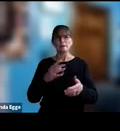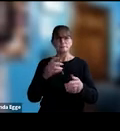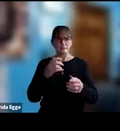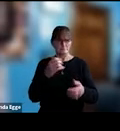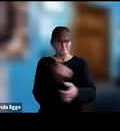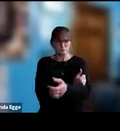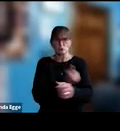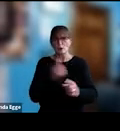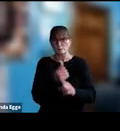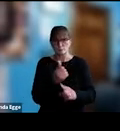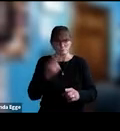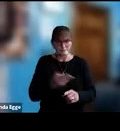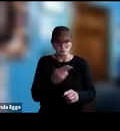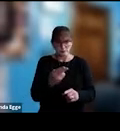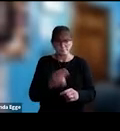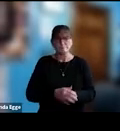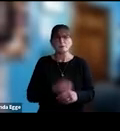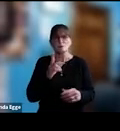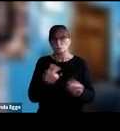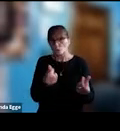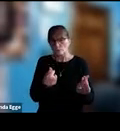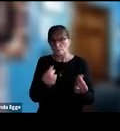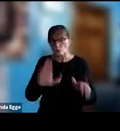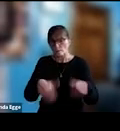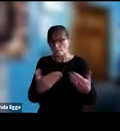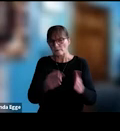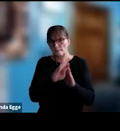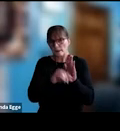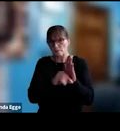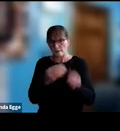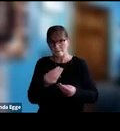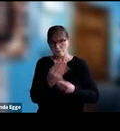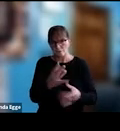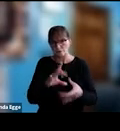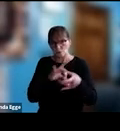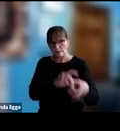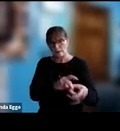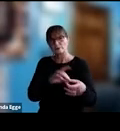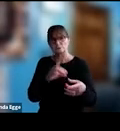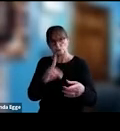So what we want to do here is provide background information about the initial use of the applicant.